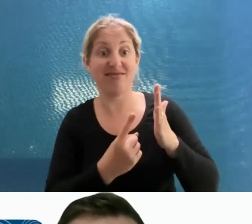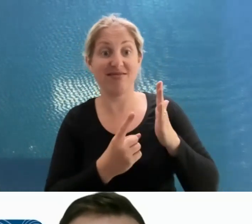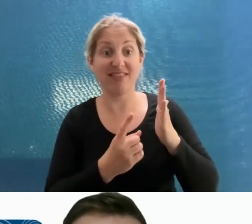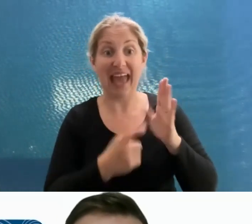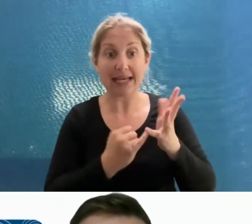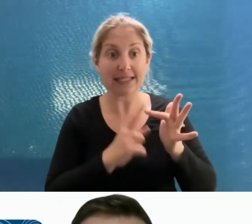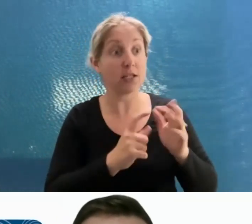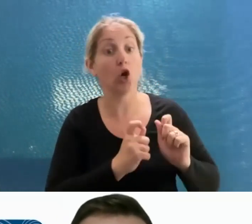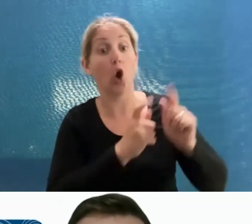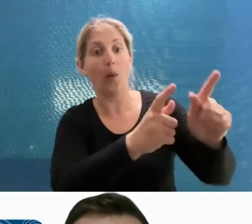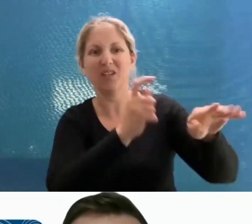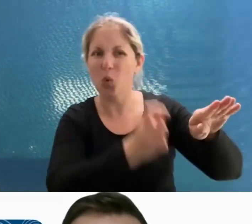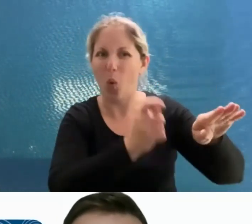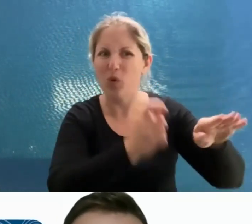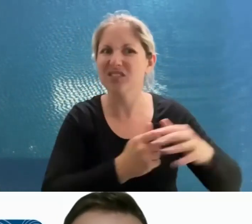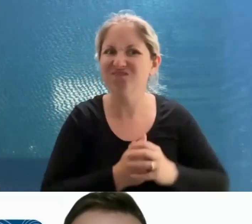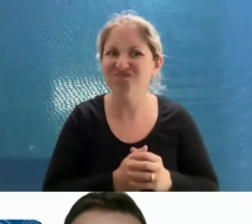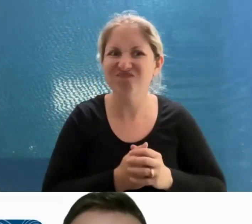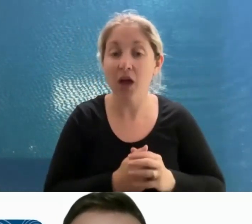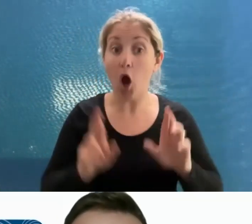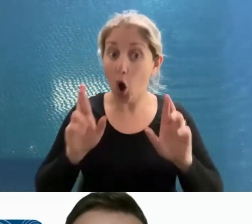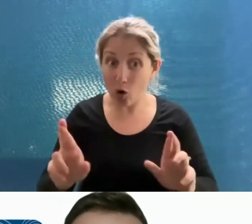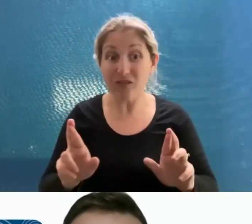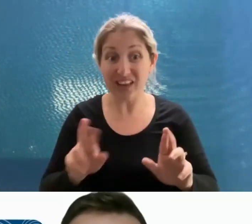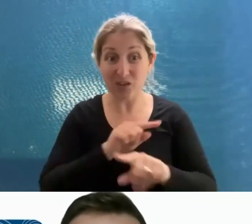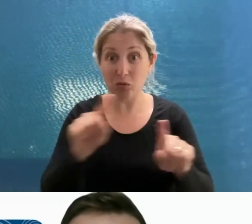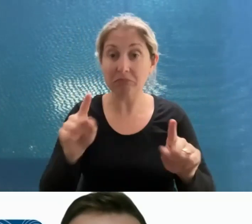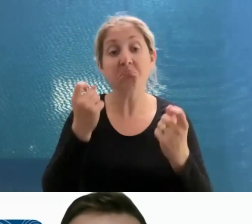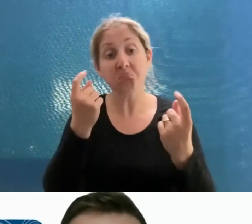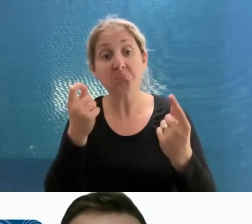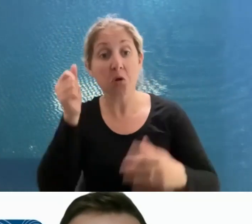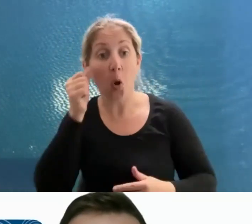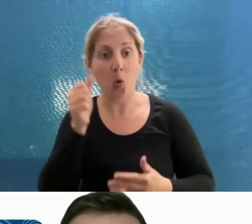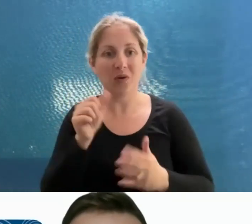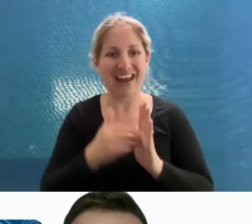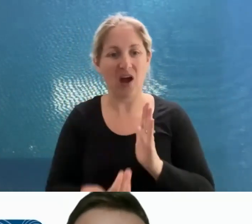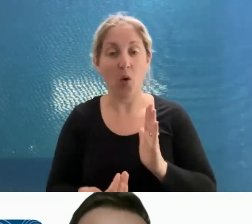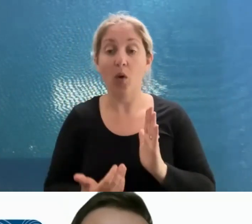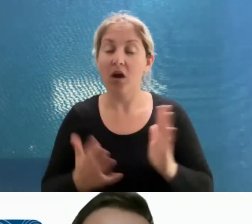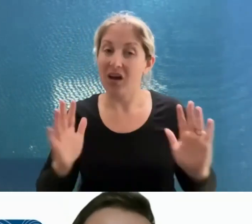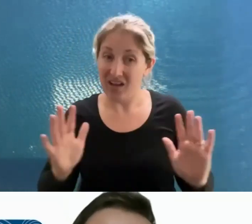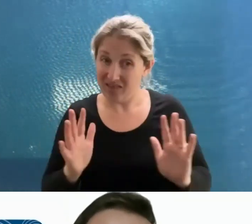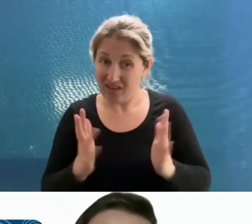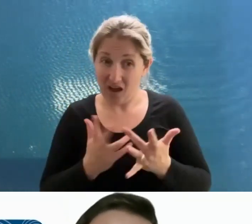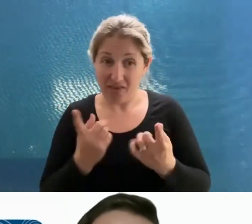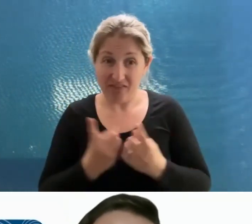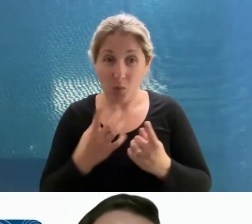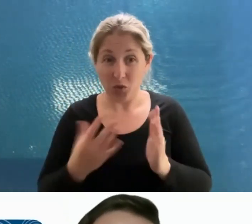I hope that helps with that. I guess the only other point to note is that again, I don't believe access matters are